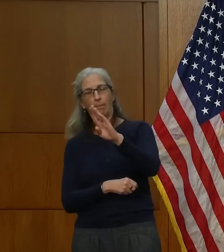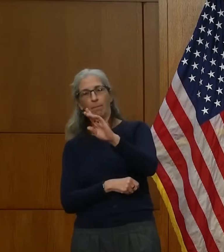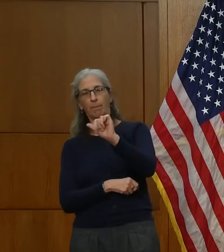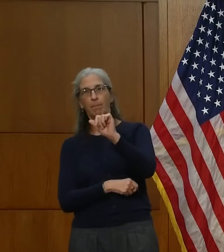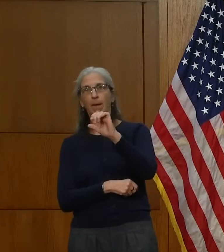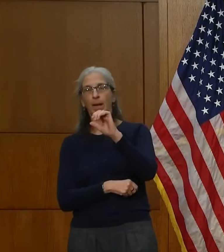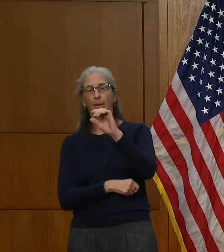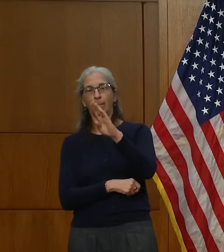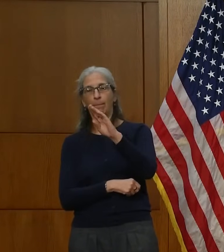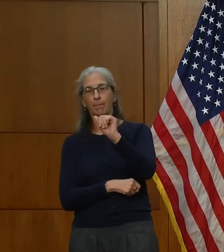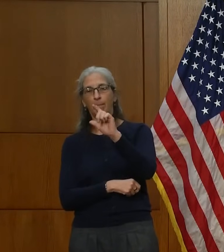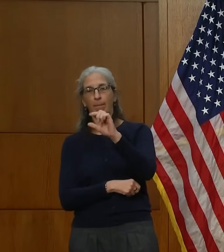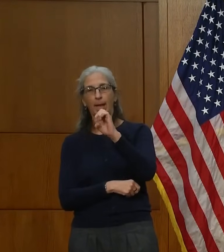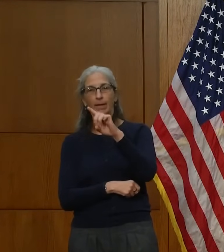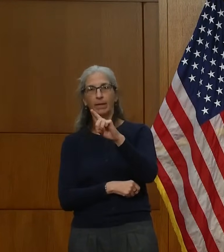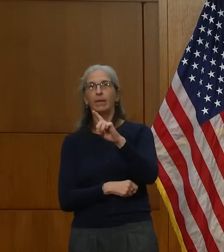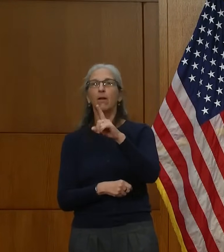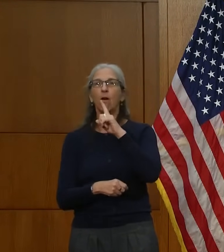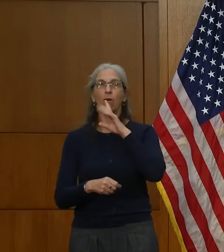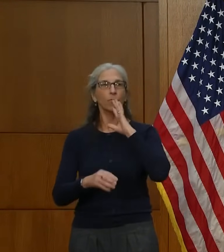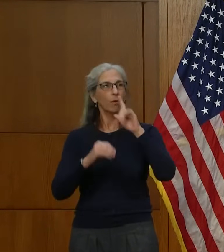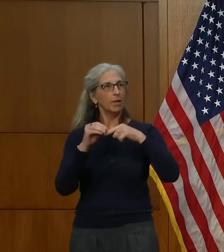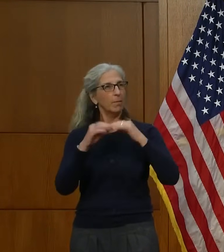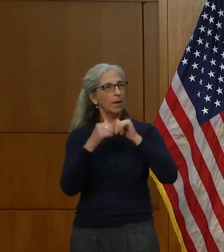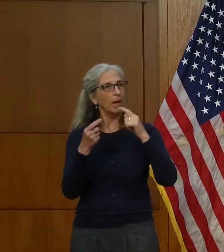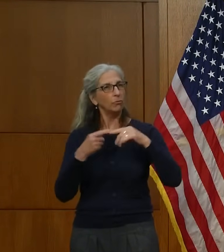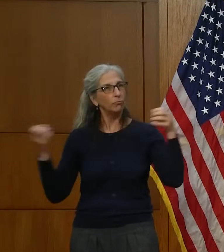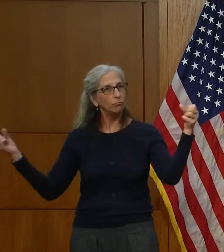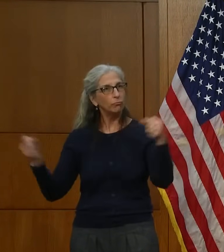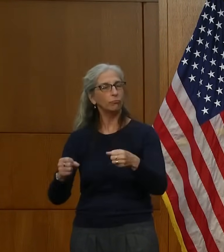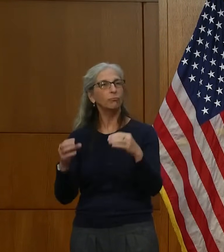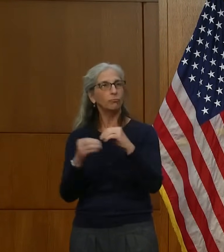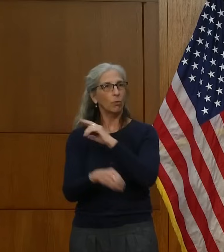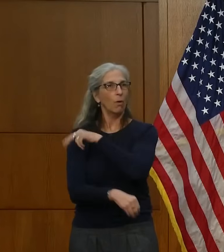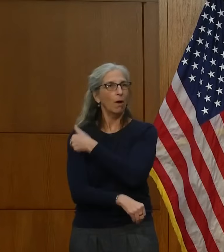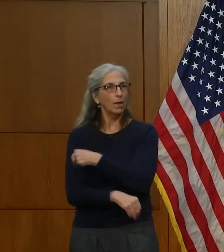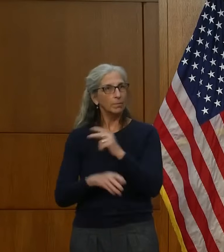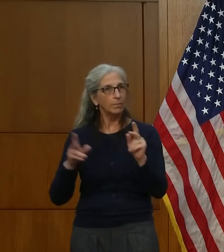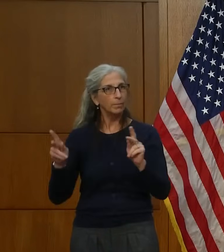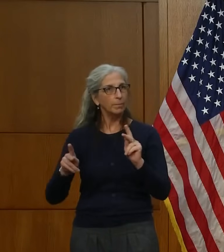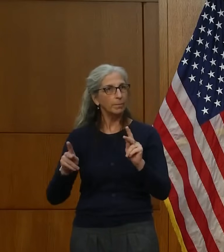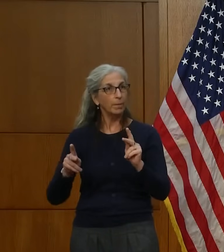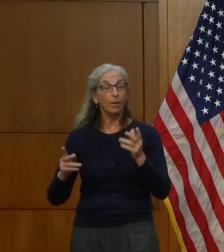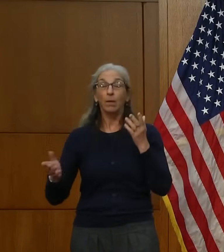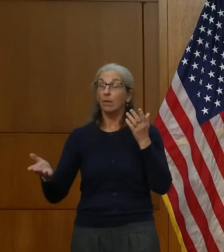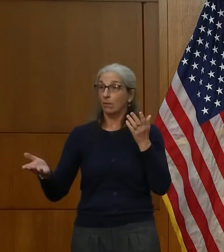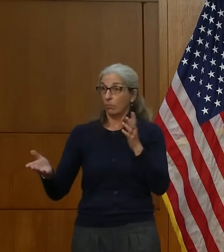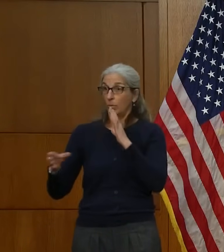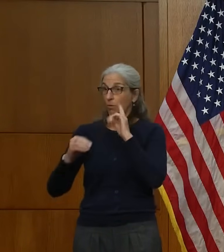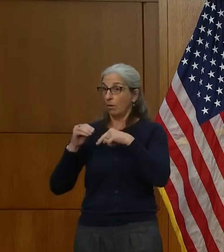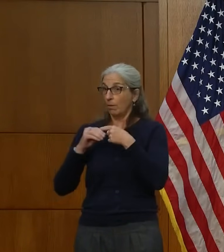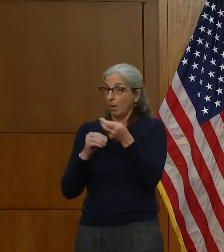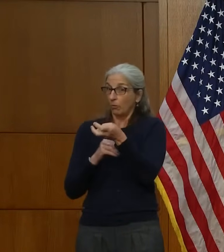SYSTEMS, INCLUDING BALLOT ARE LOOKING AT MEASURES TO TAKE ON HOW THEY CAN BRING STAFF IN TO HELP WITH THIS. WE TALKED LAST